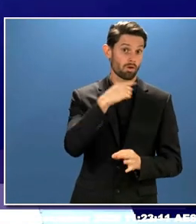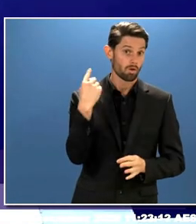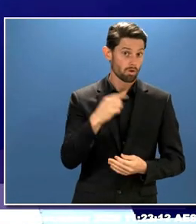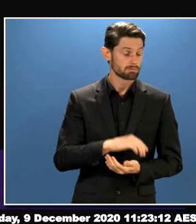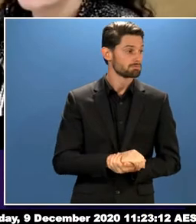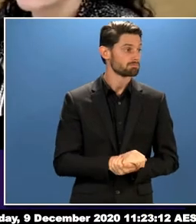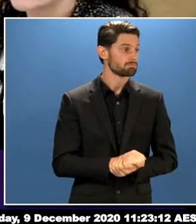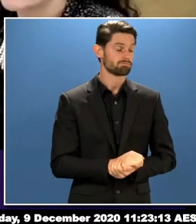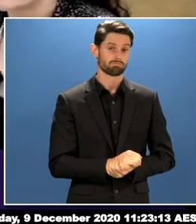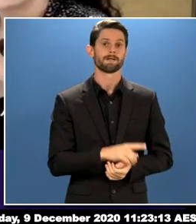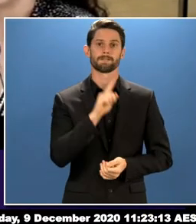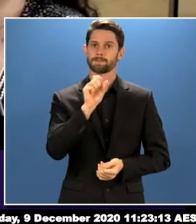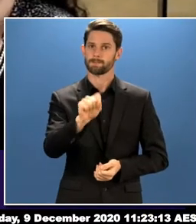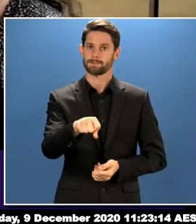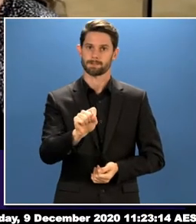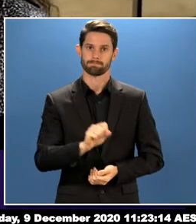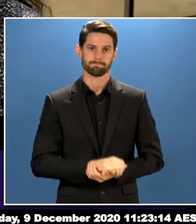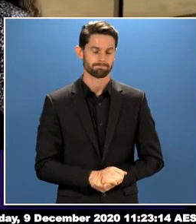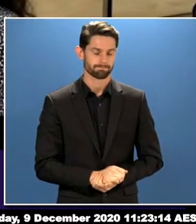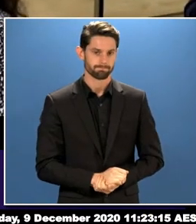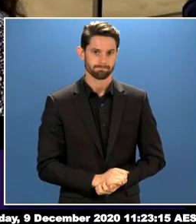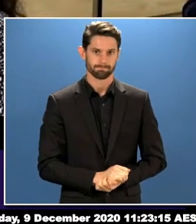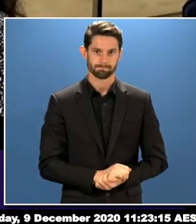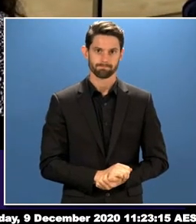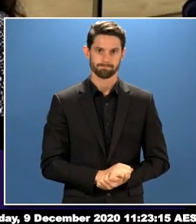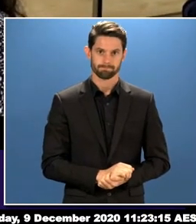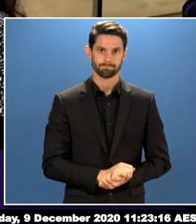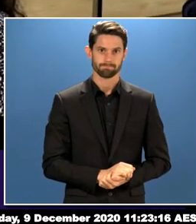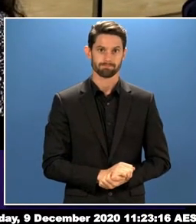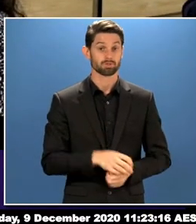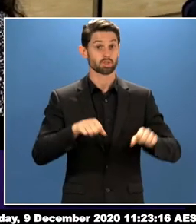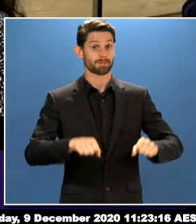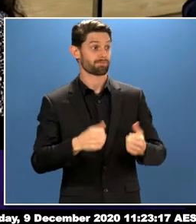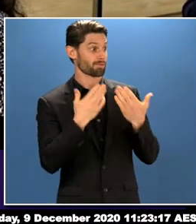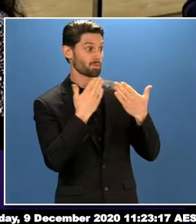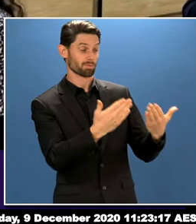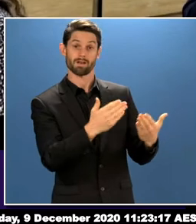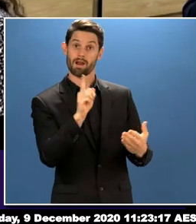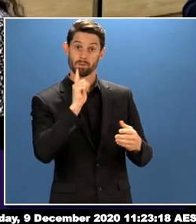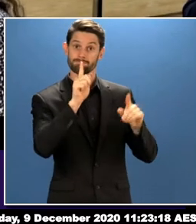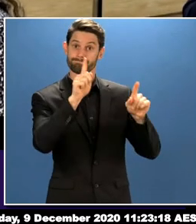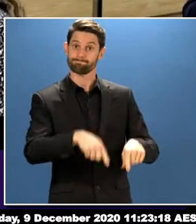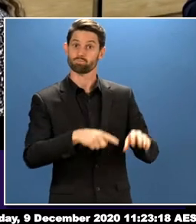Yes. Thank you, Mr Pini. Ms Fraser will ask you some questions and she is with you in the